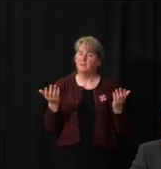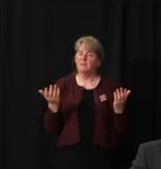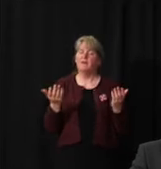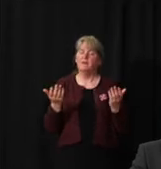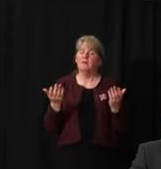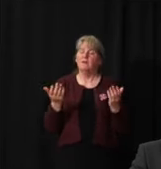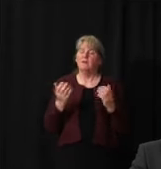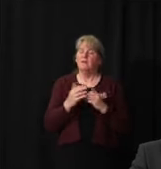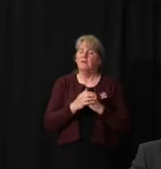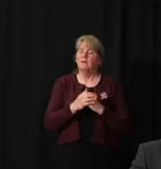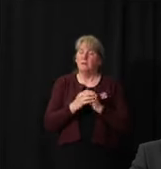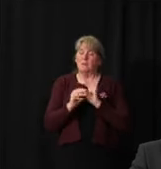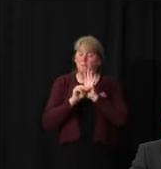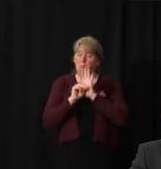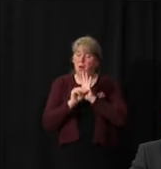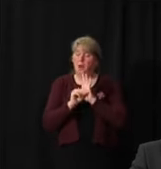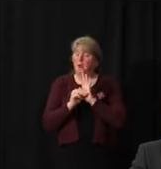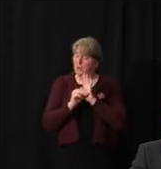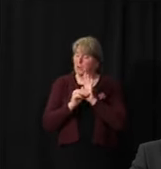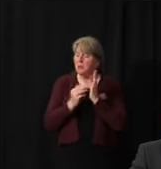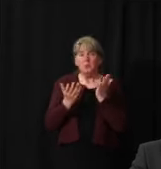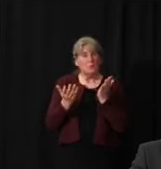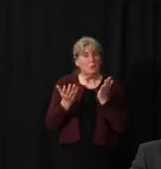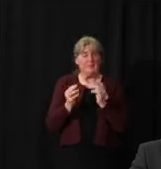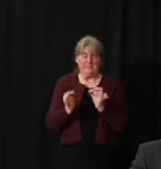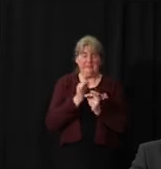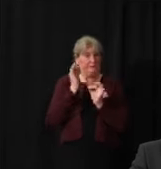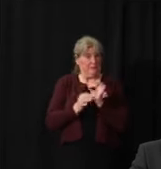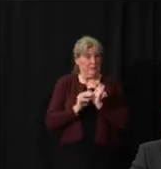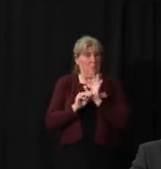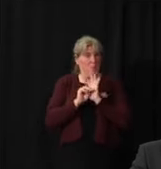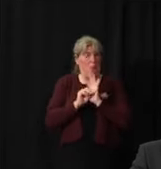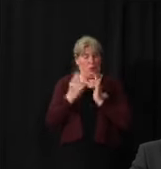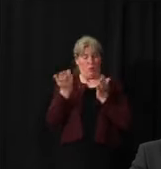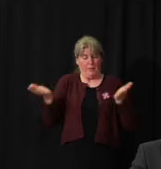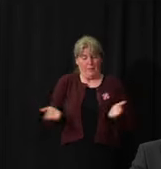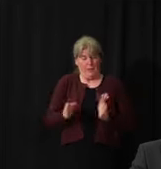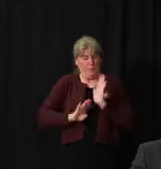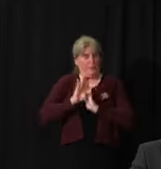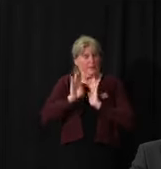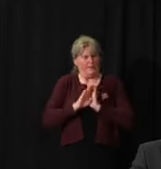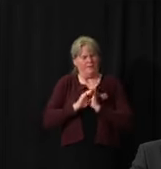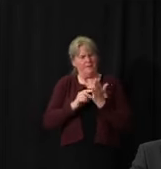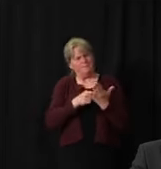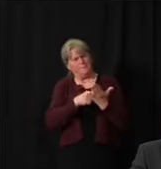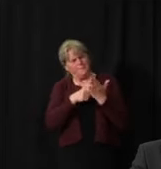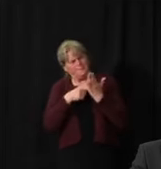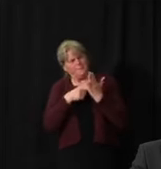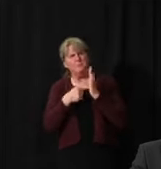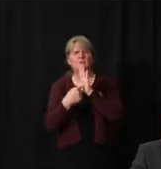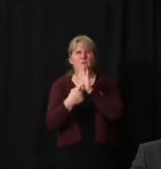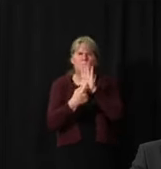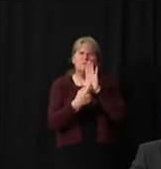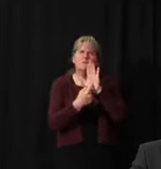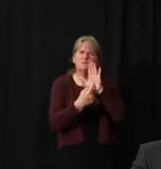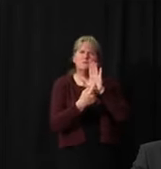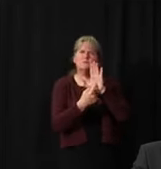So it is quite clear. Even without modelling of course. About the simple models that we have developed so far allow us